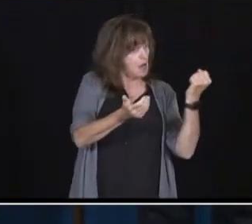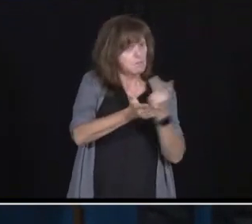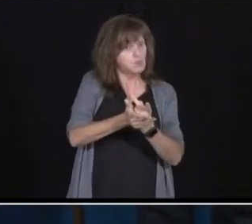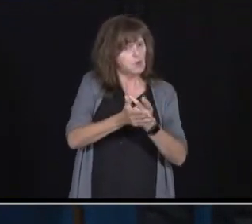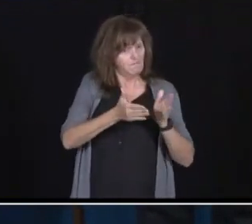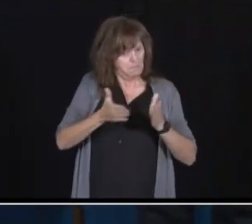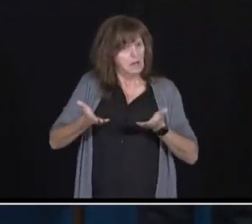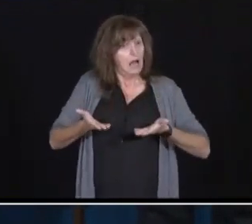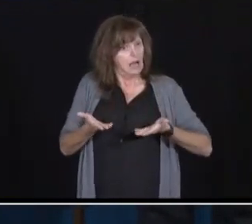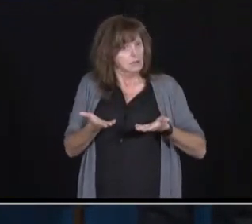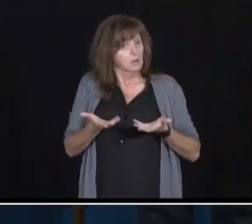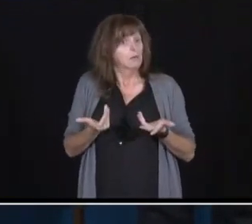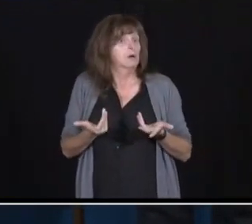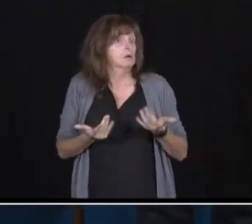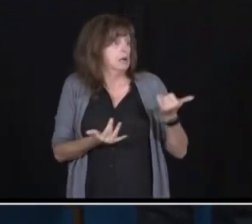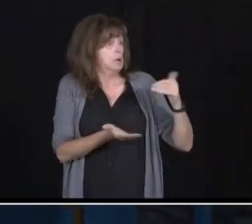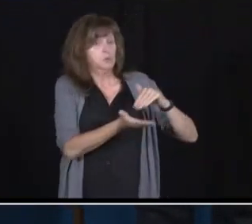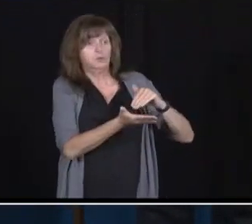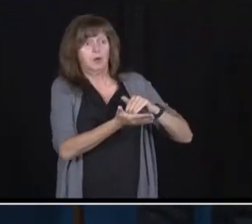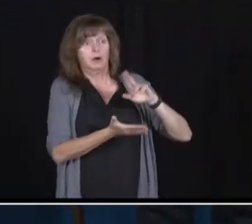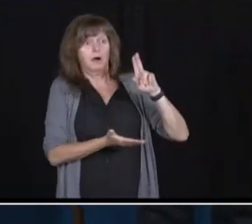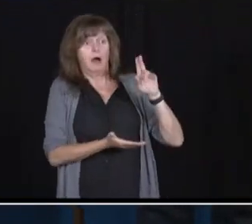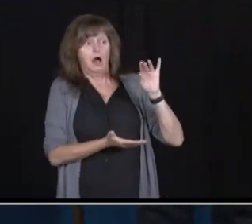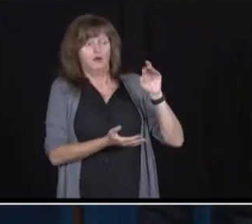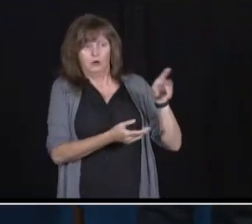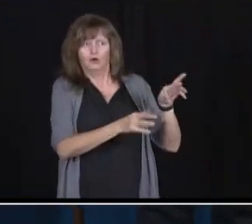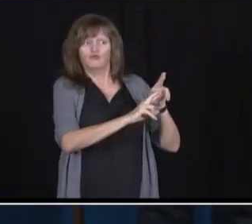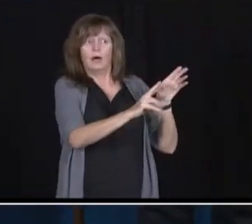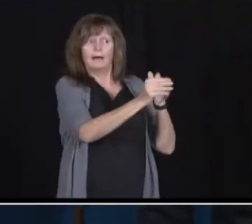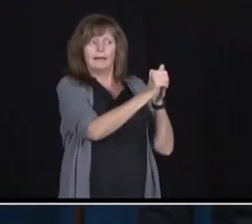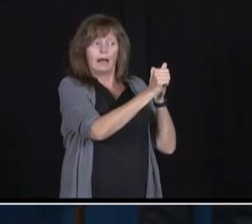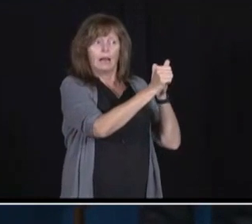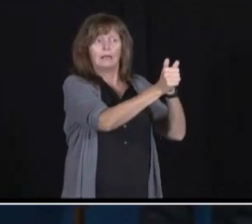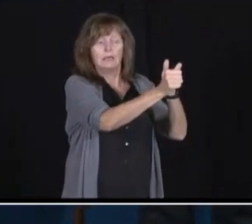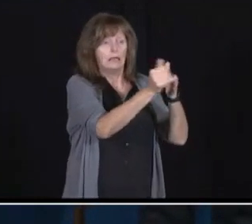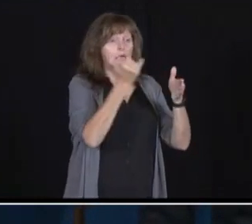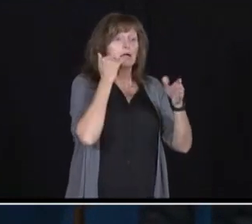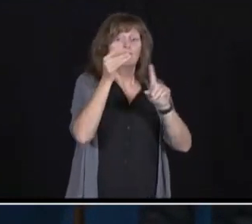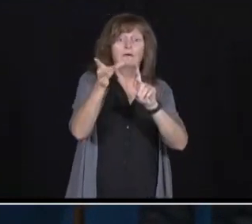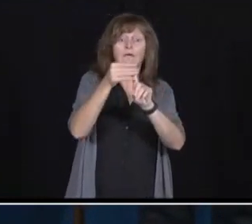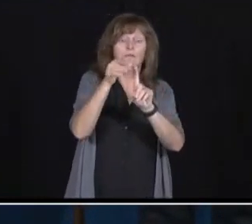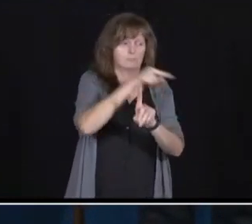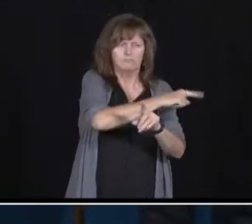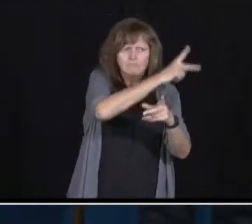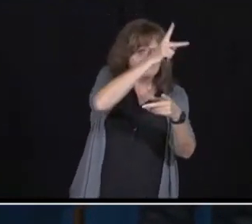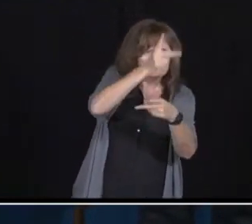and the entire country. And thank goodness for Dr Williams. Thank goodness for Dr higher, they put their